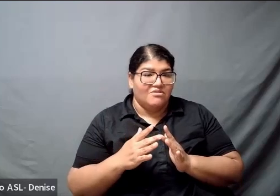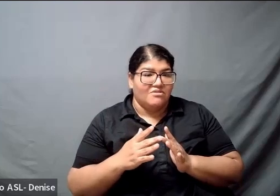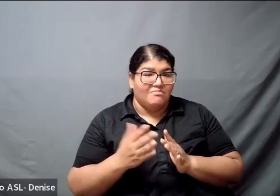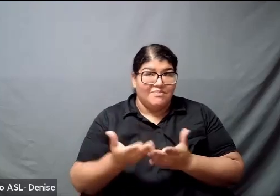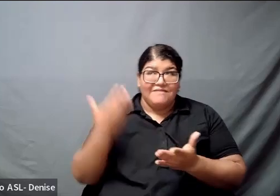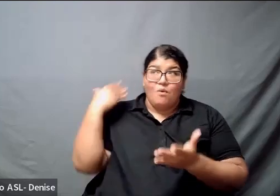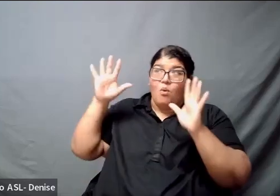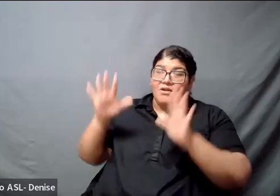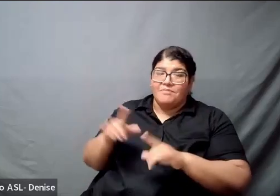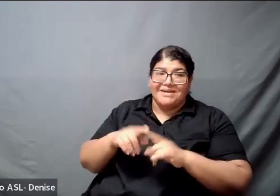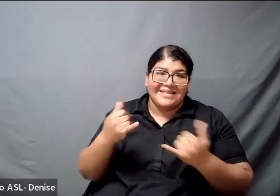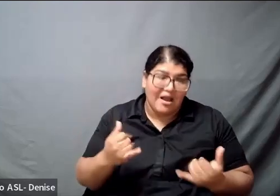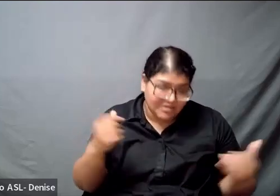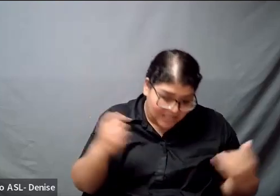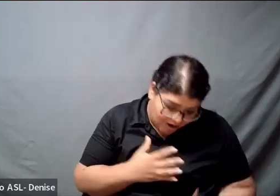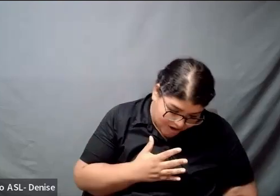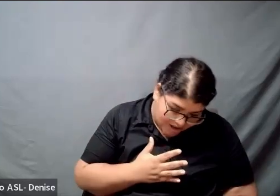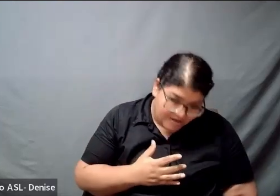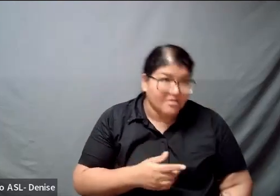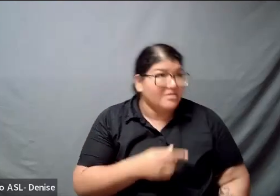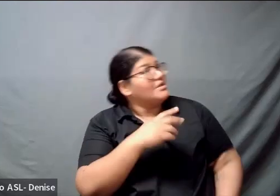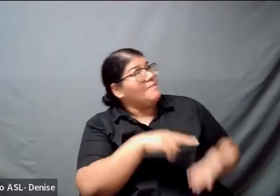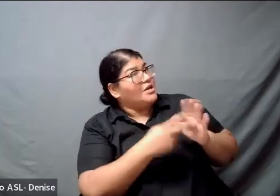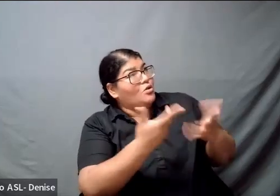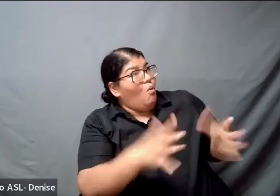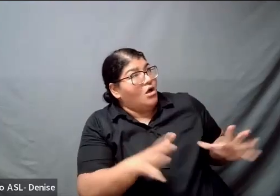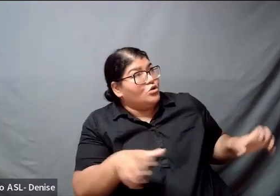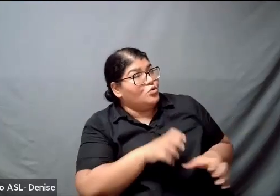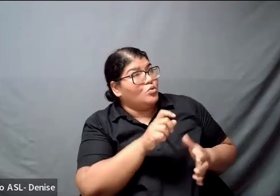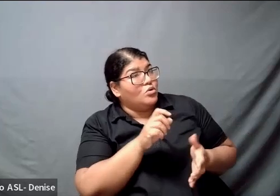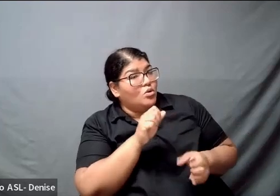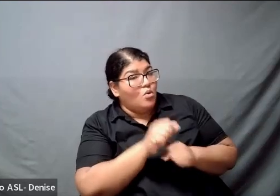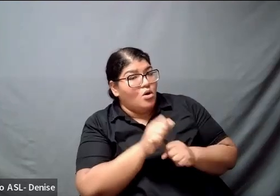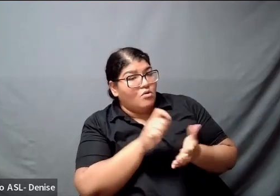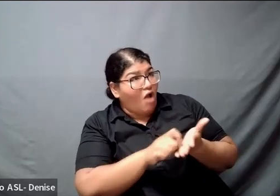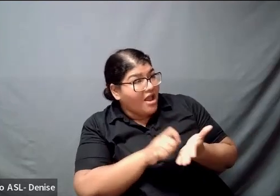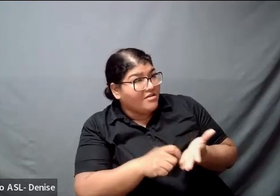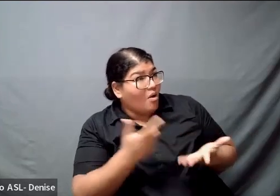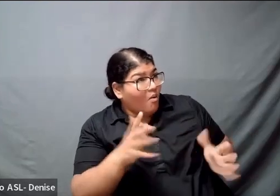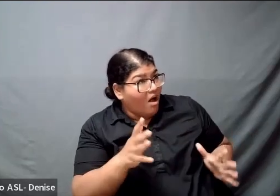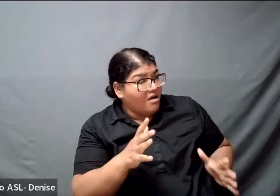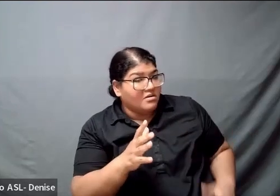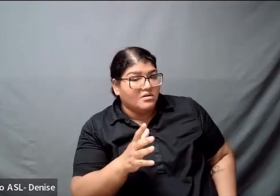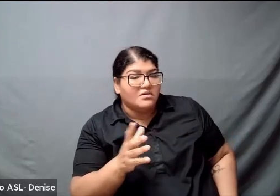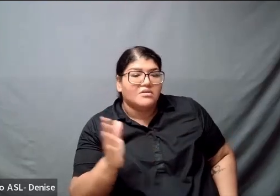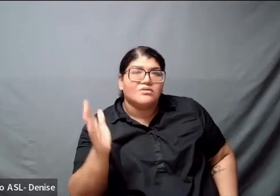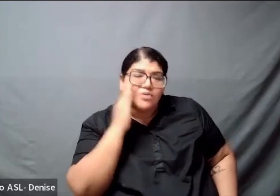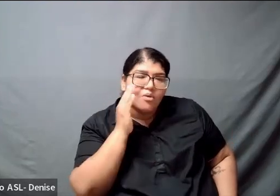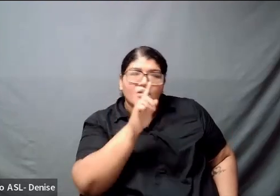Does that make you not want to do it or does, what does that mean? I hear what that means for the librarians, the teachers, the book clubs,